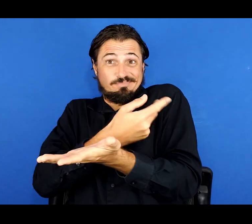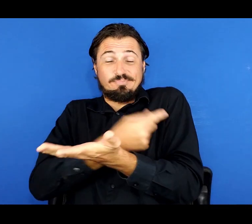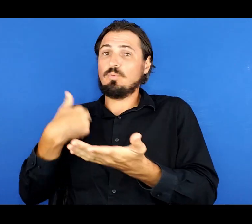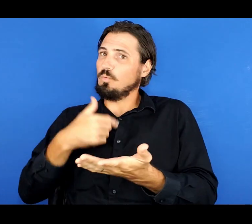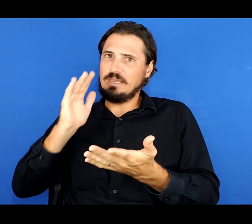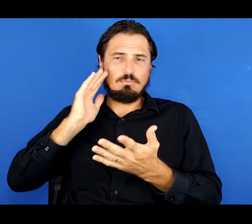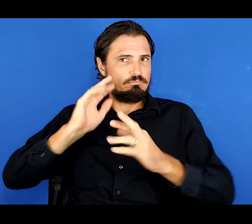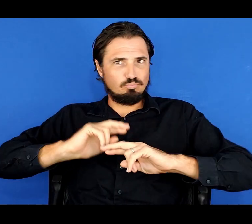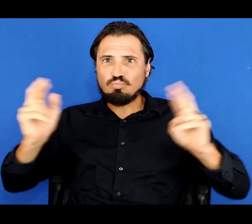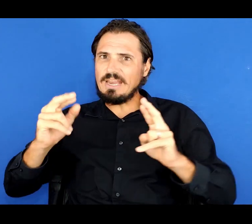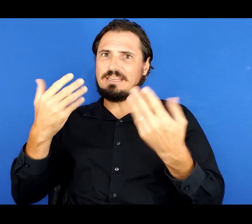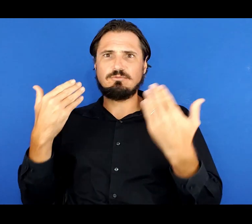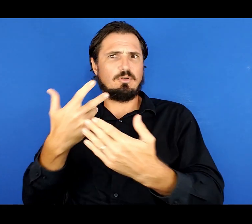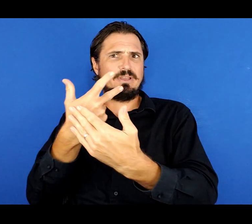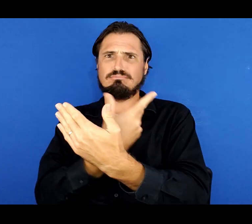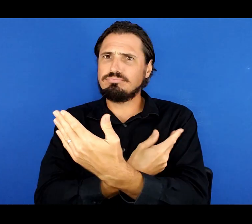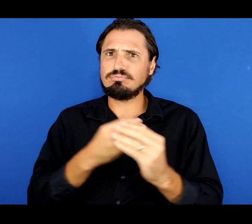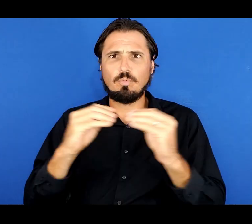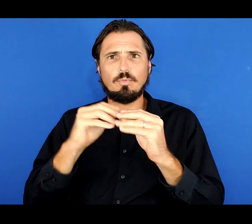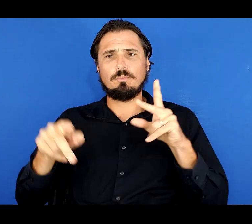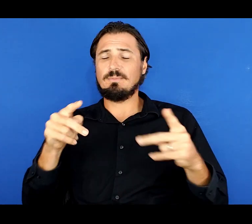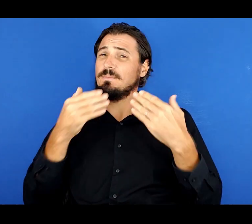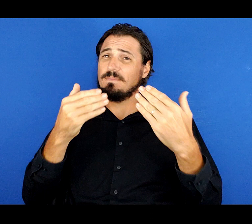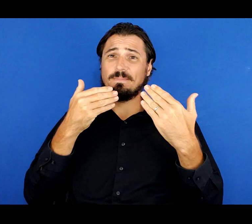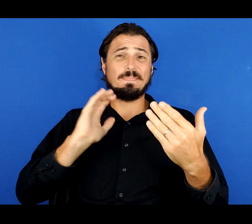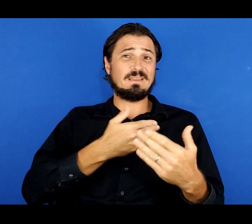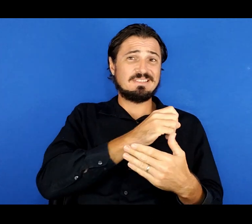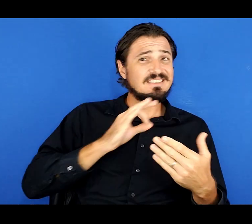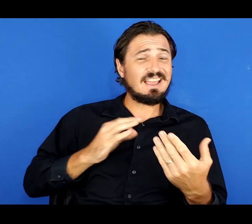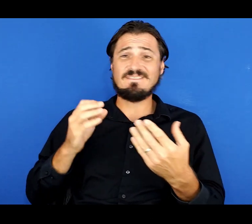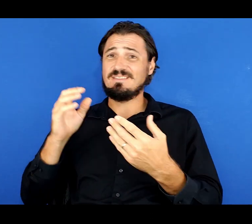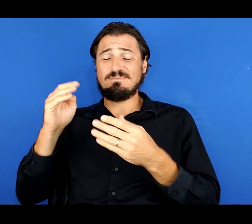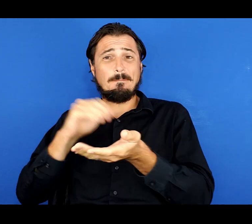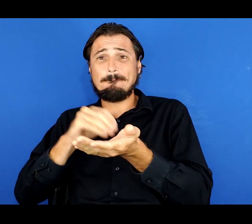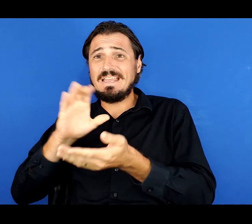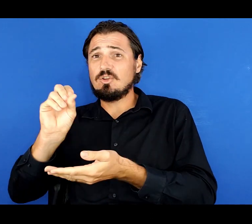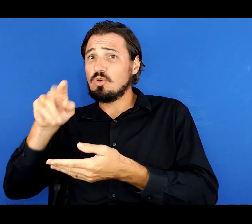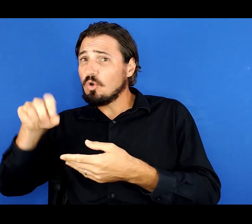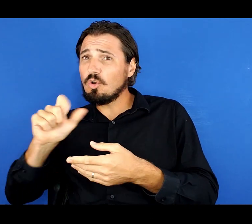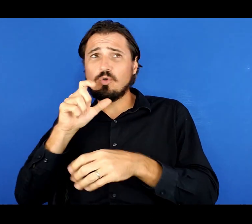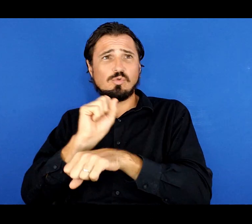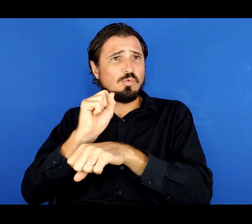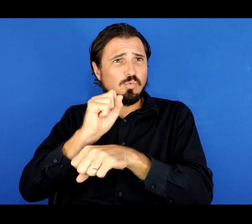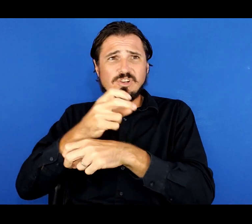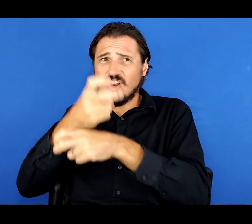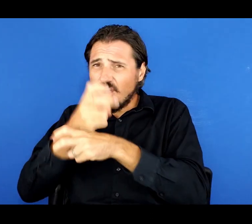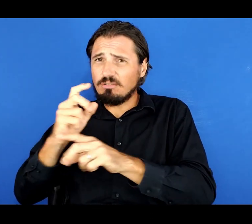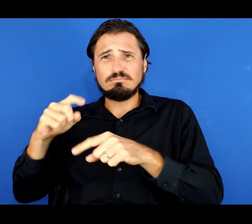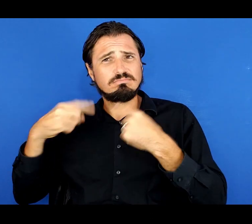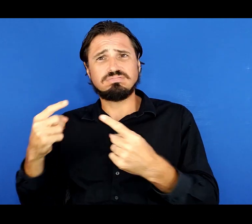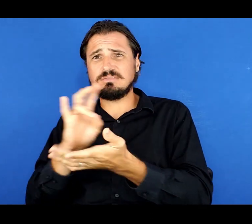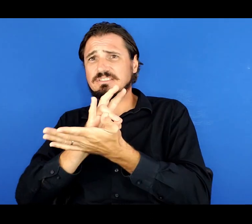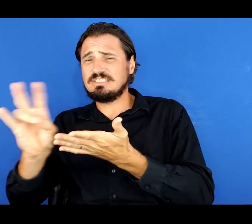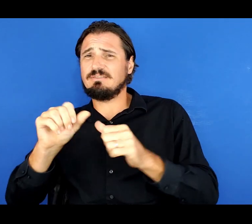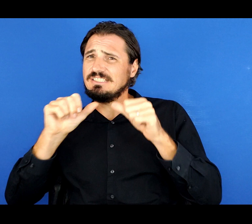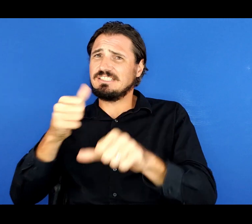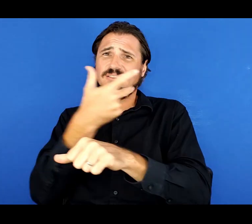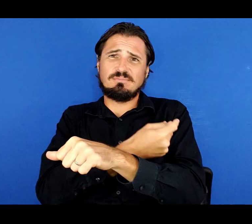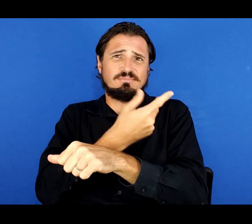Again, thank you so much to our staff and to the many Kauai Medical Reserve Corps volunteers who have worked tirelessly at our vaccination clinics over the past 7 weeks to vaccinate our most